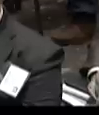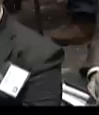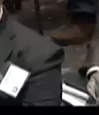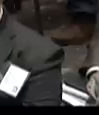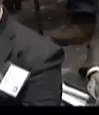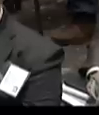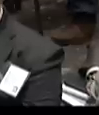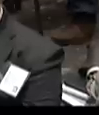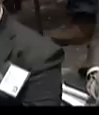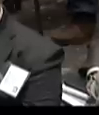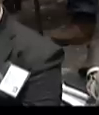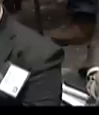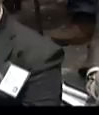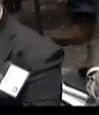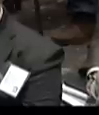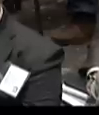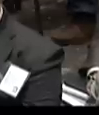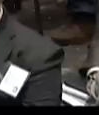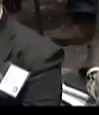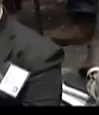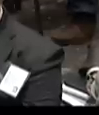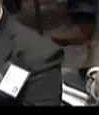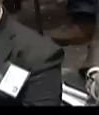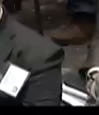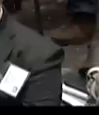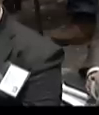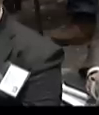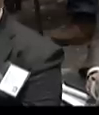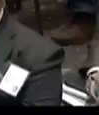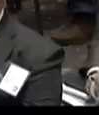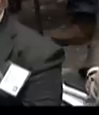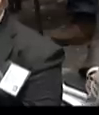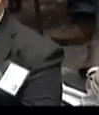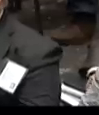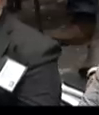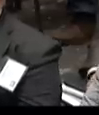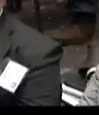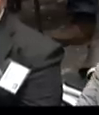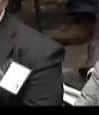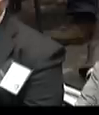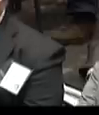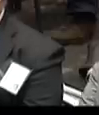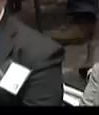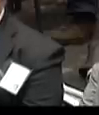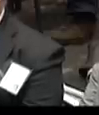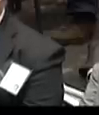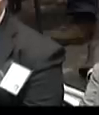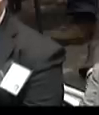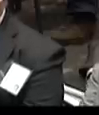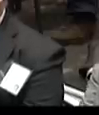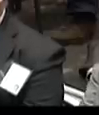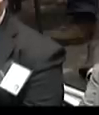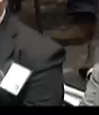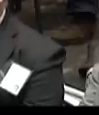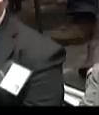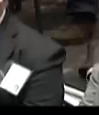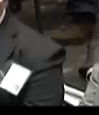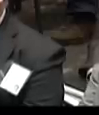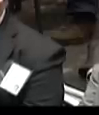ALL OF THESE MEASURES WILL BE TAKEN INTO CONSIDERATION FOR THE LIFE CYCLE OF BUILDINGS AND STRUCTURES. THANK YOU.